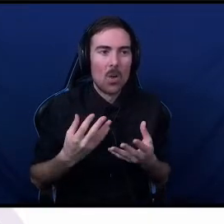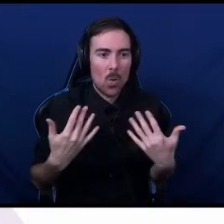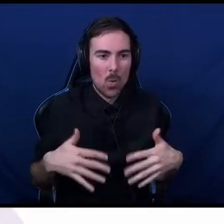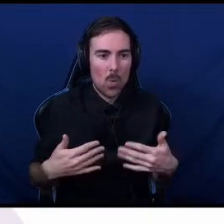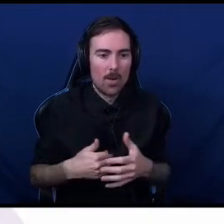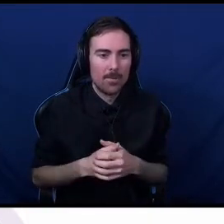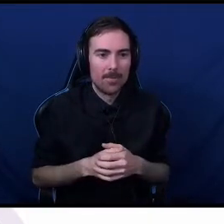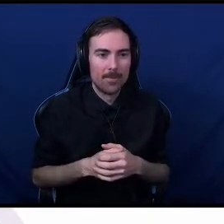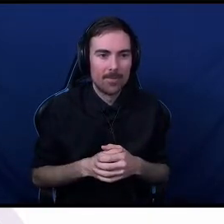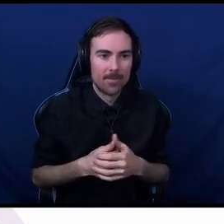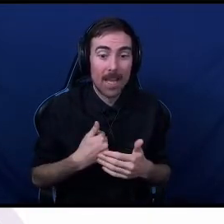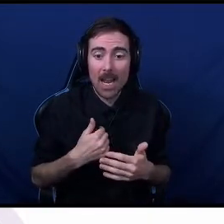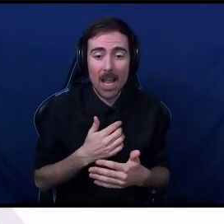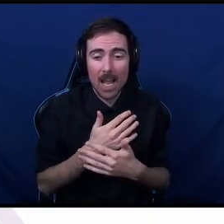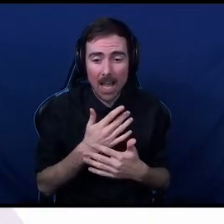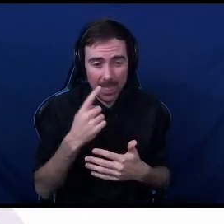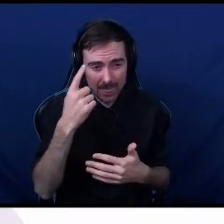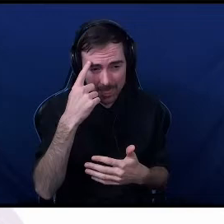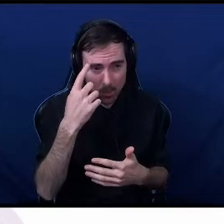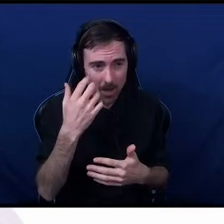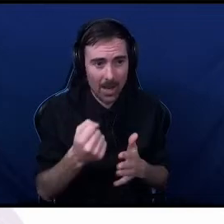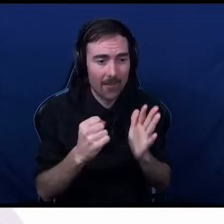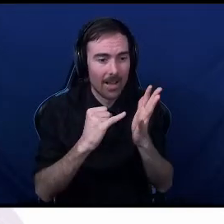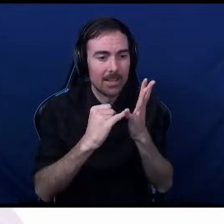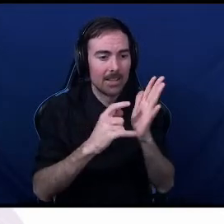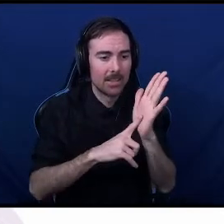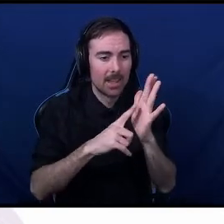audience. I believe we have a slider question happening.